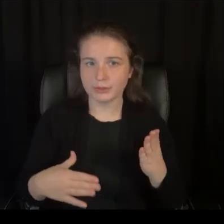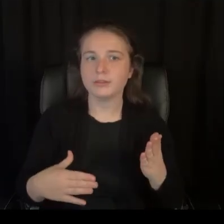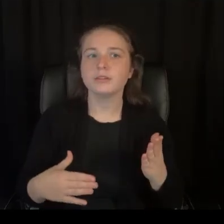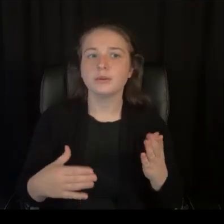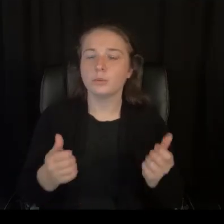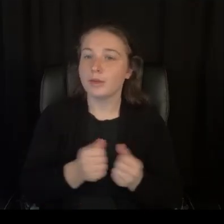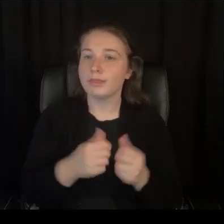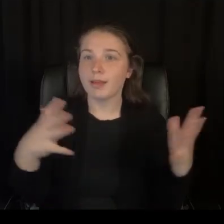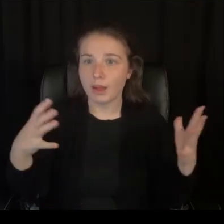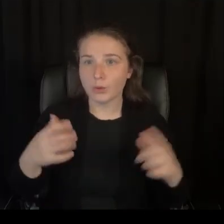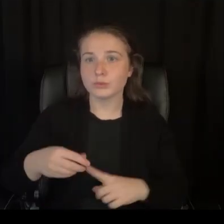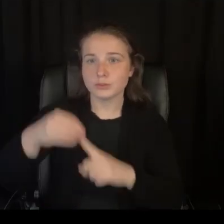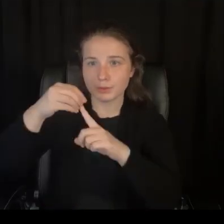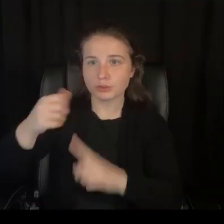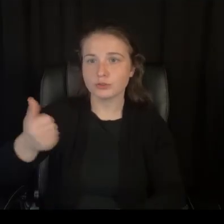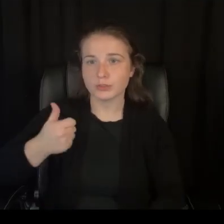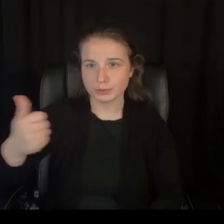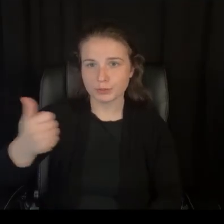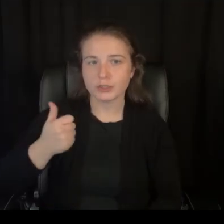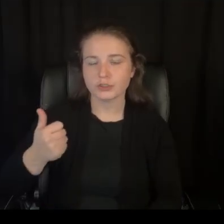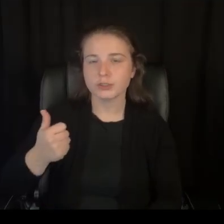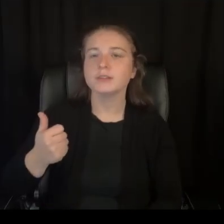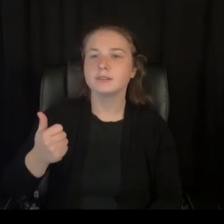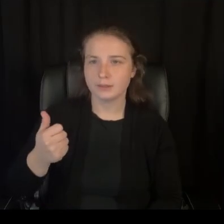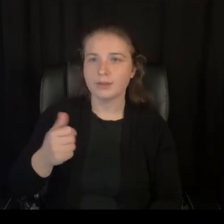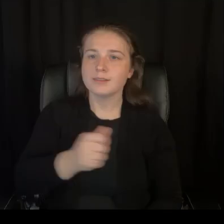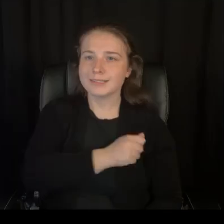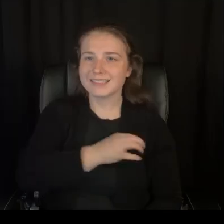special transportation, school transportation staff should be